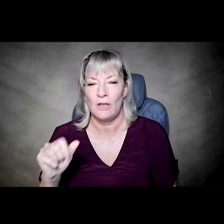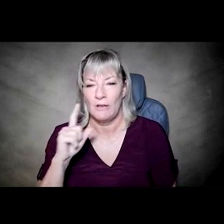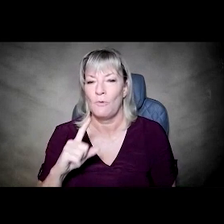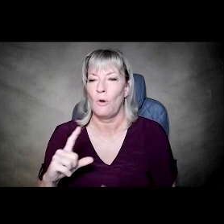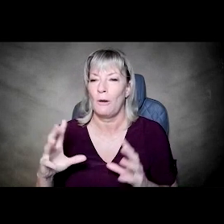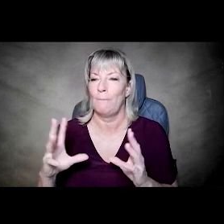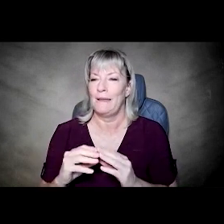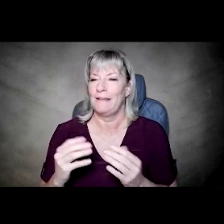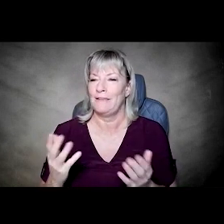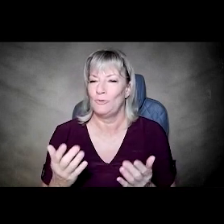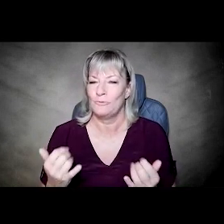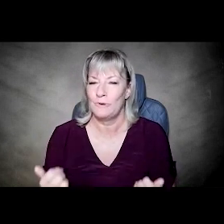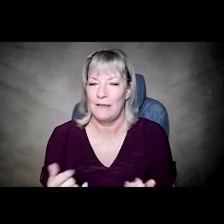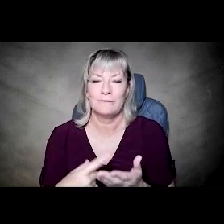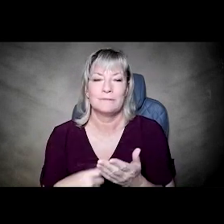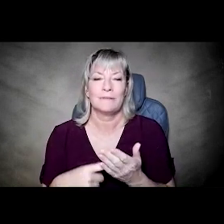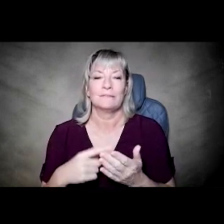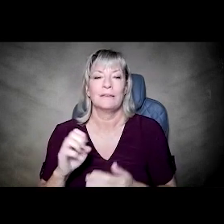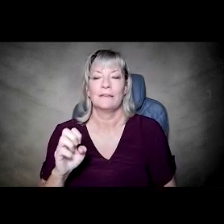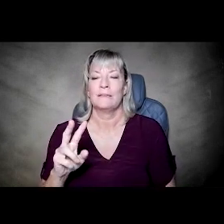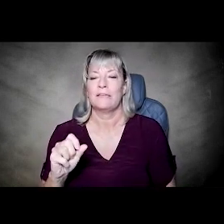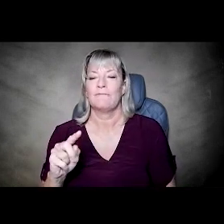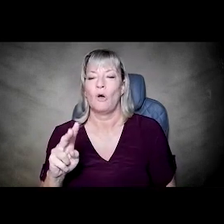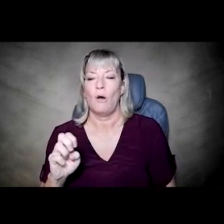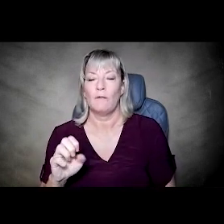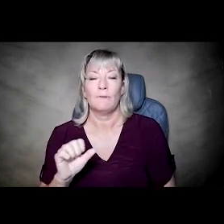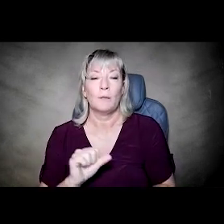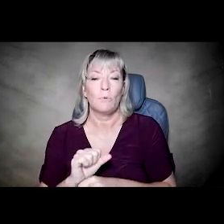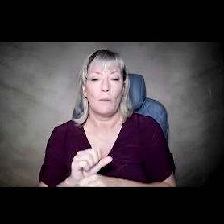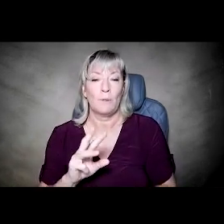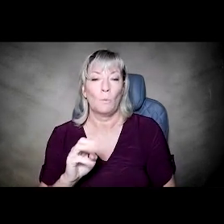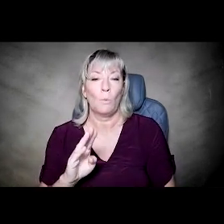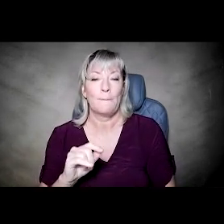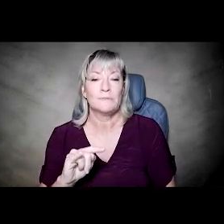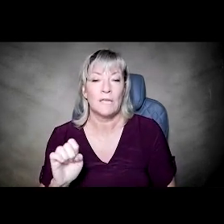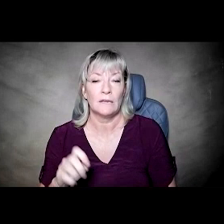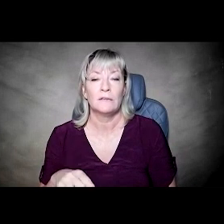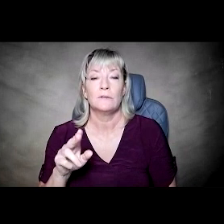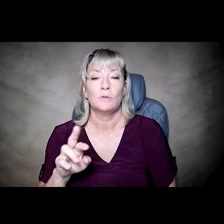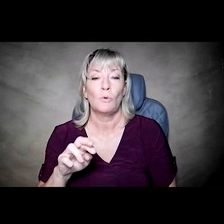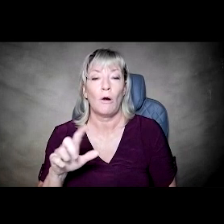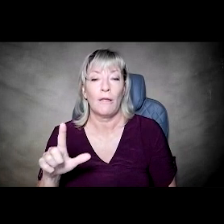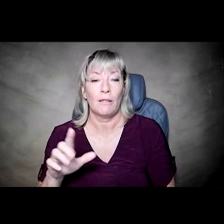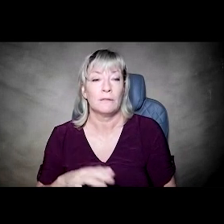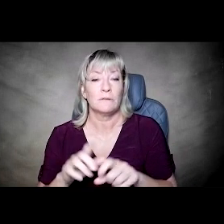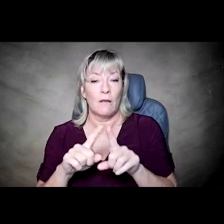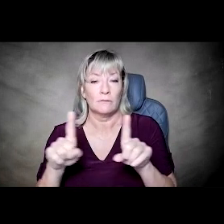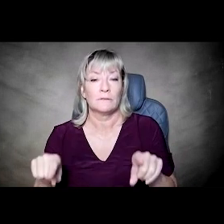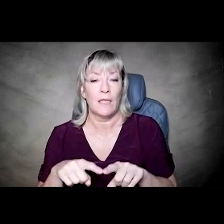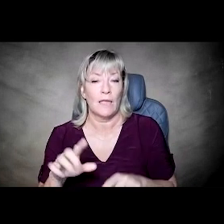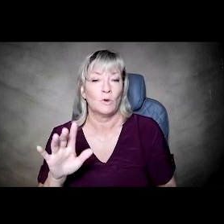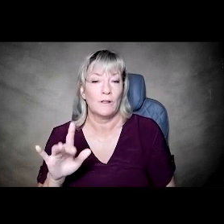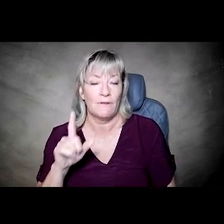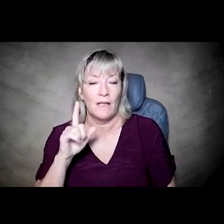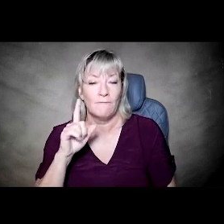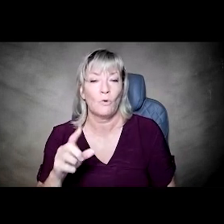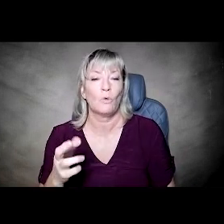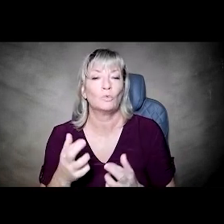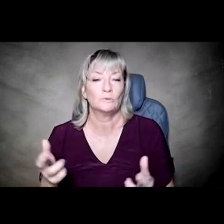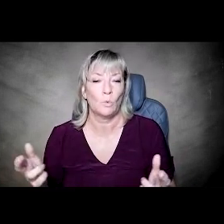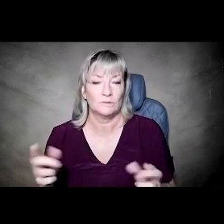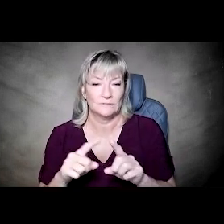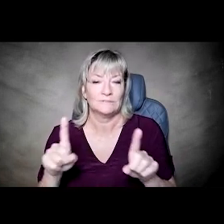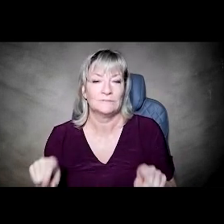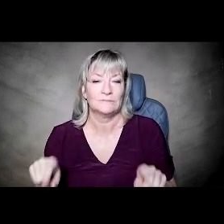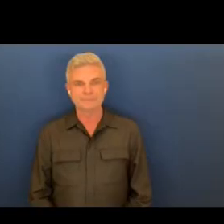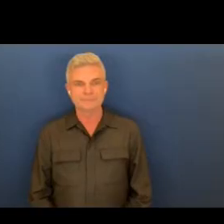with us today to discuss the Evolve Employment website. The URL is on slide 25, Resources.